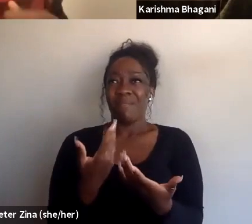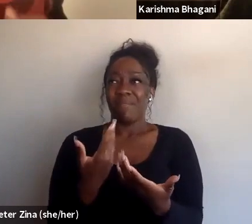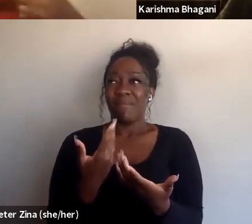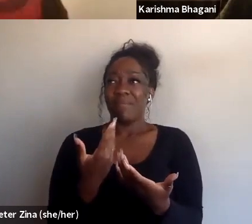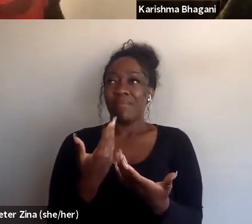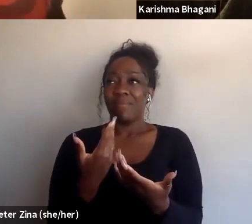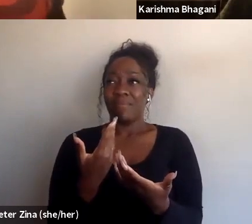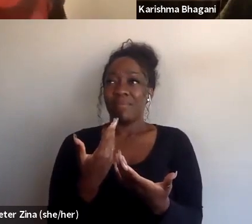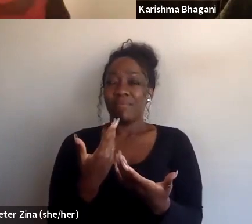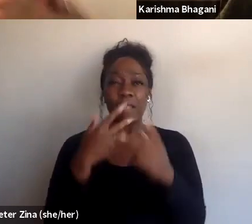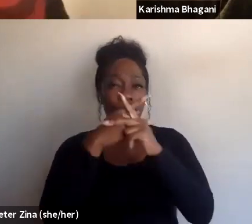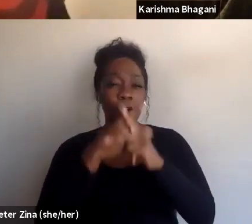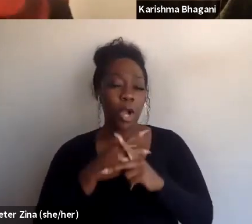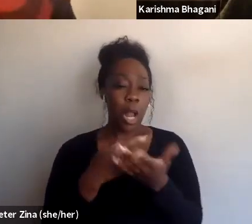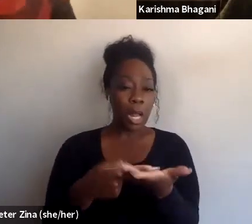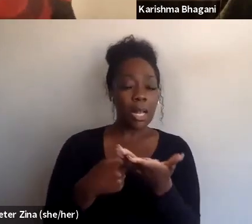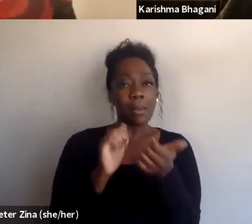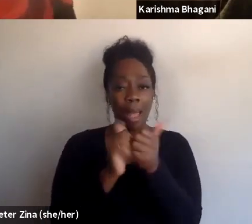we can still have the face to face experience